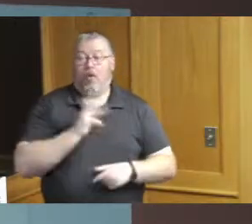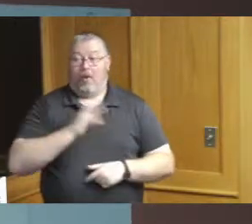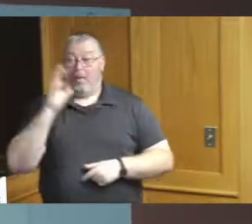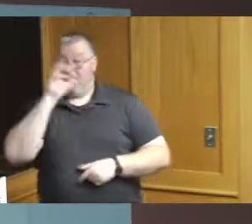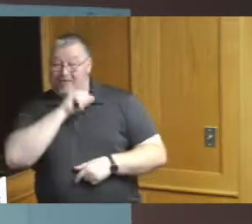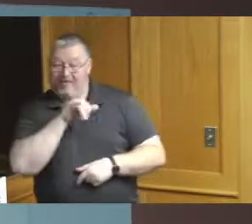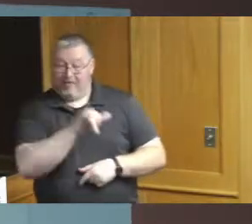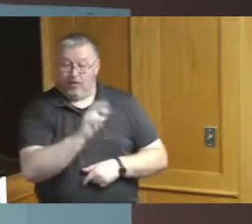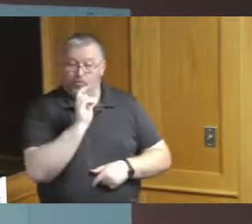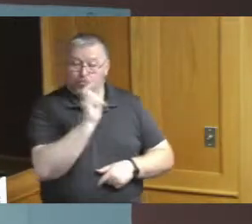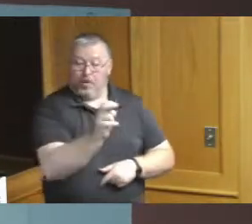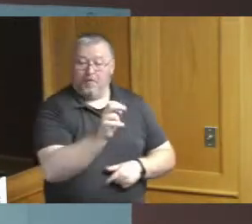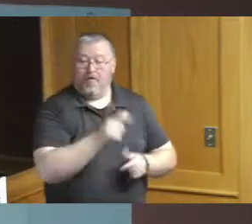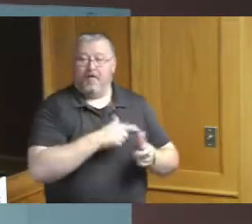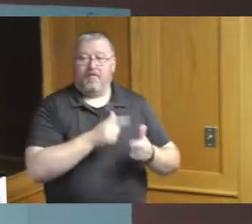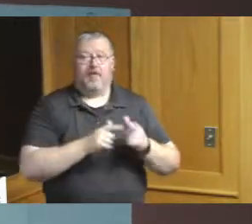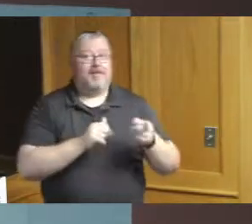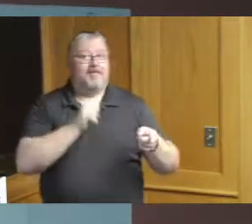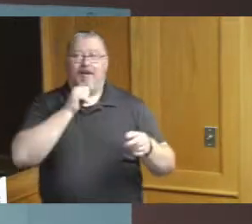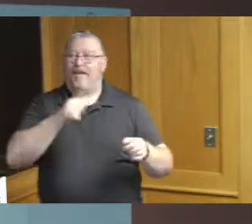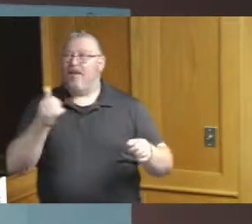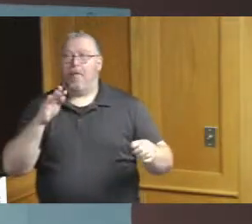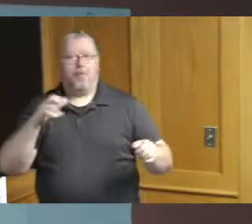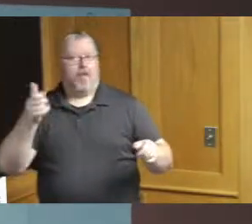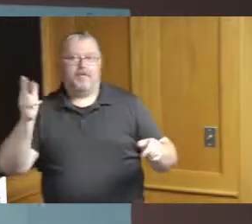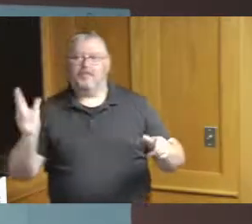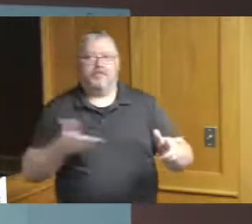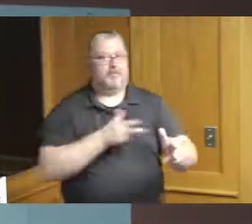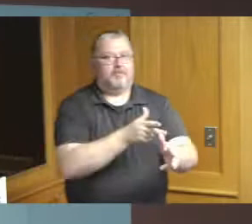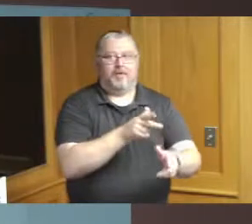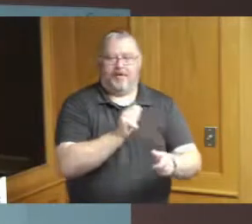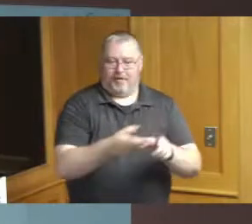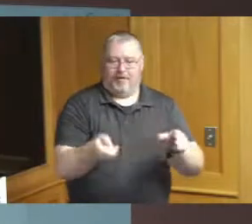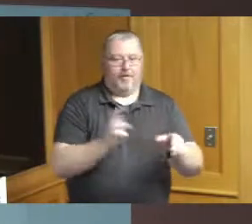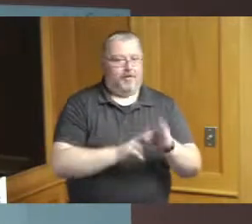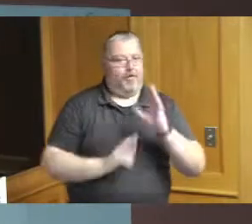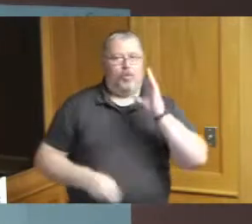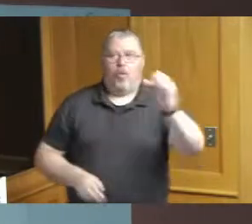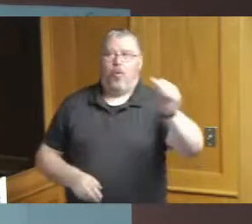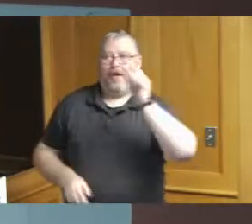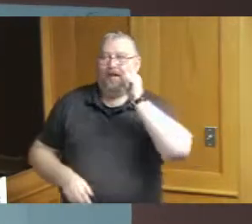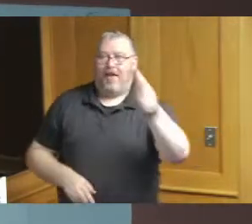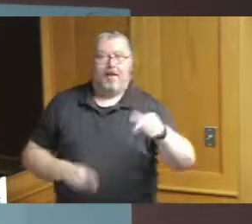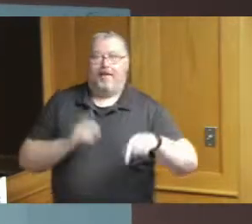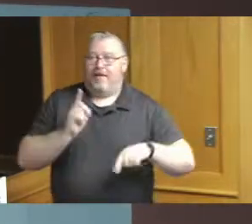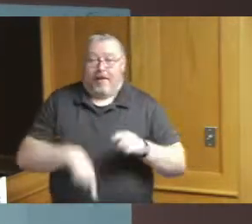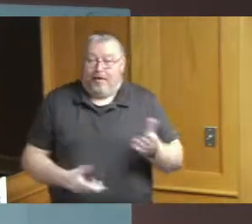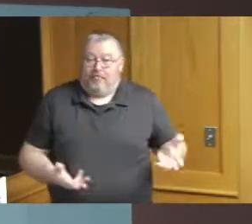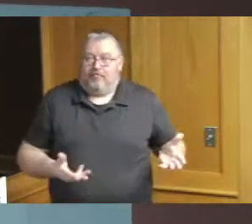those trips there is not another bus that that student can get on to get to school or get home